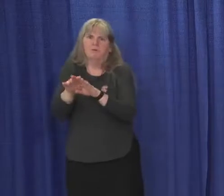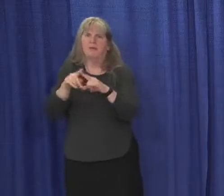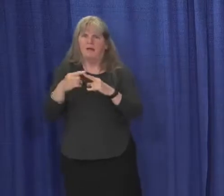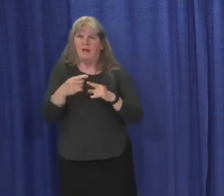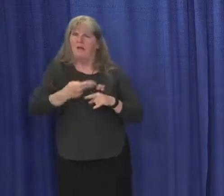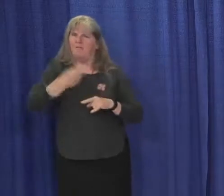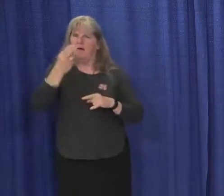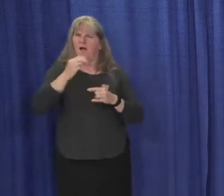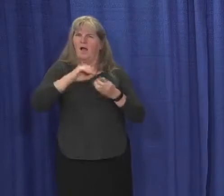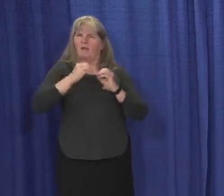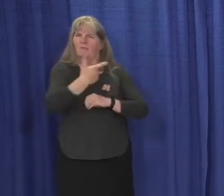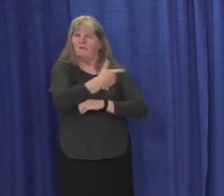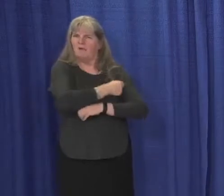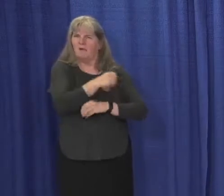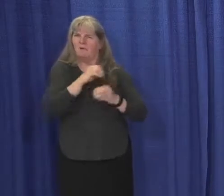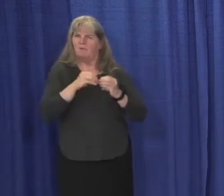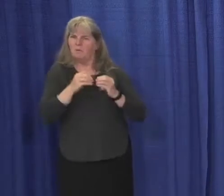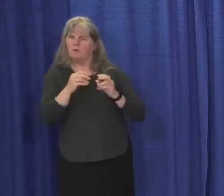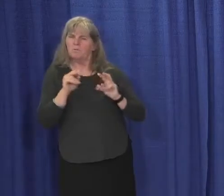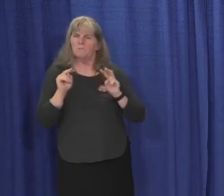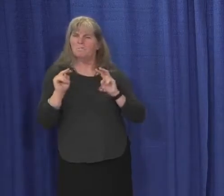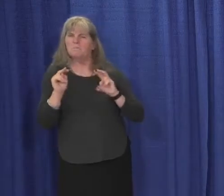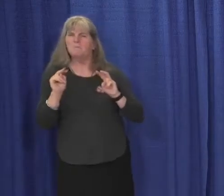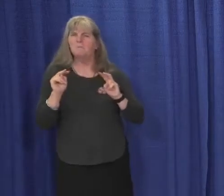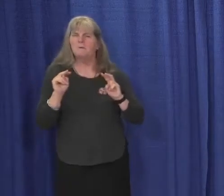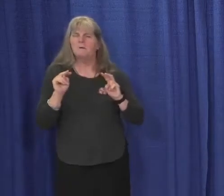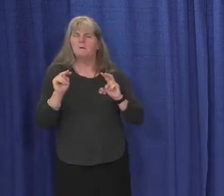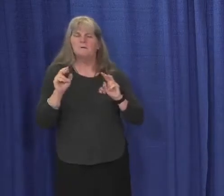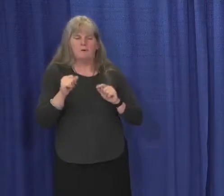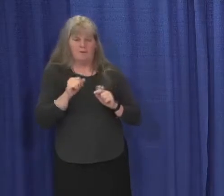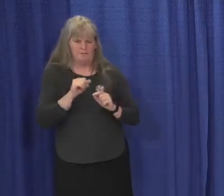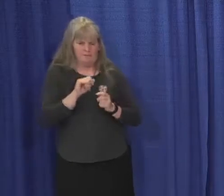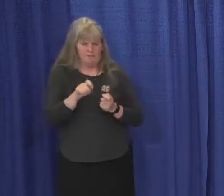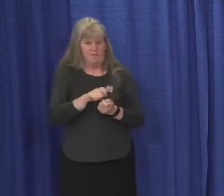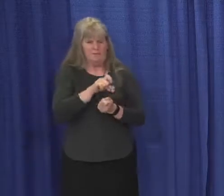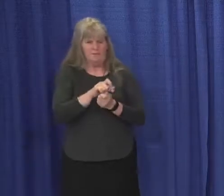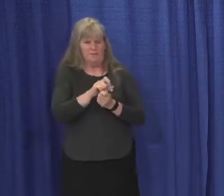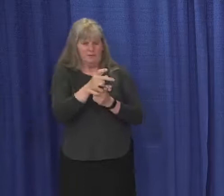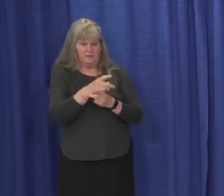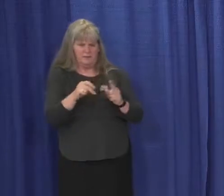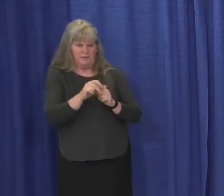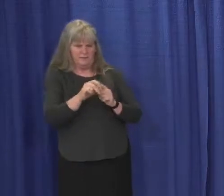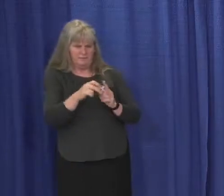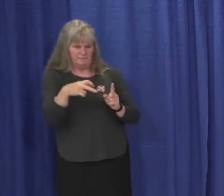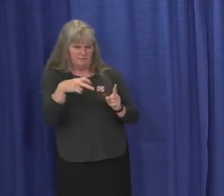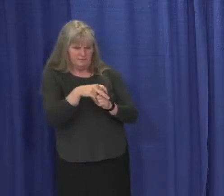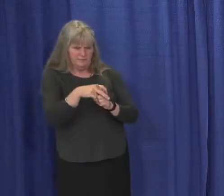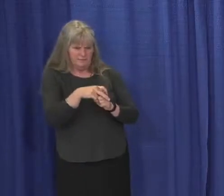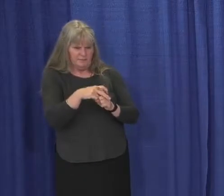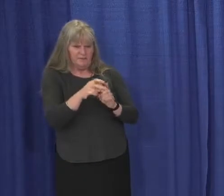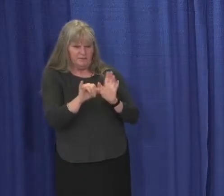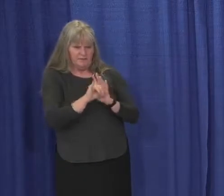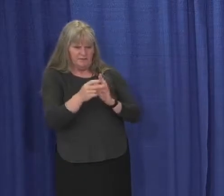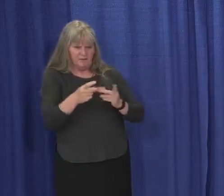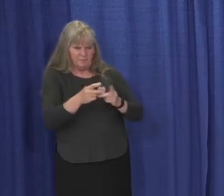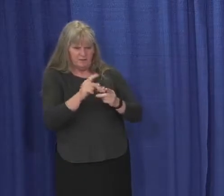seeing risks and transmission and are we getting a lid on it. There is always a time lag